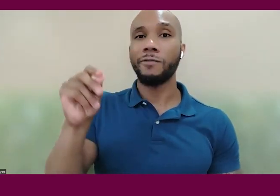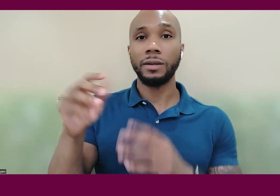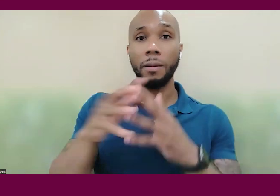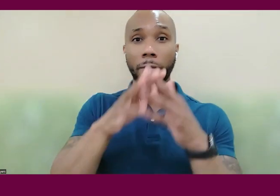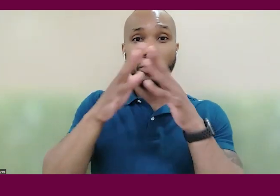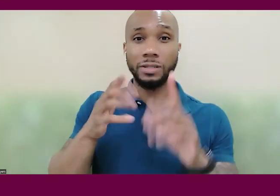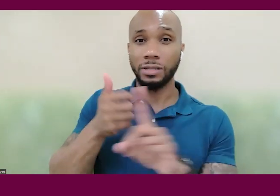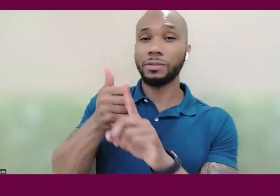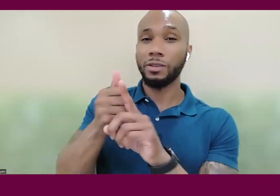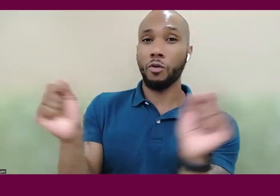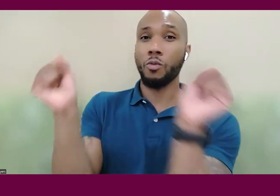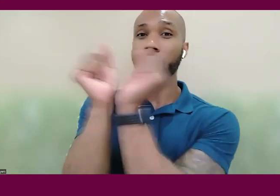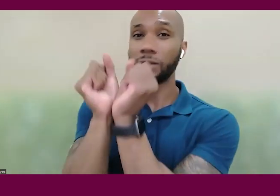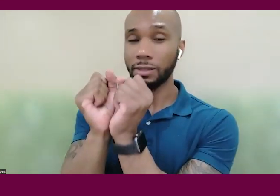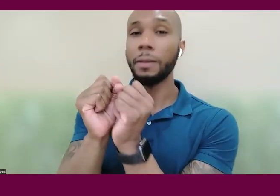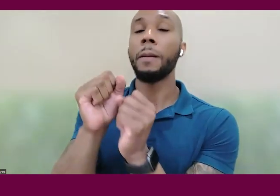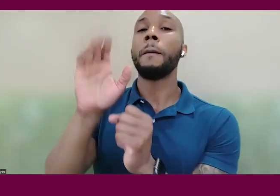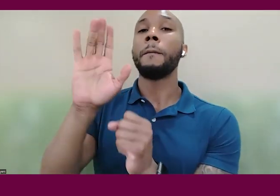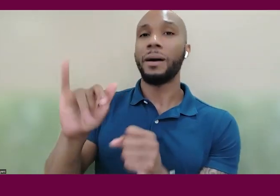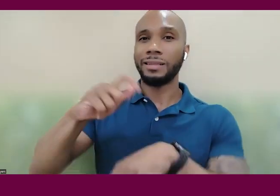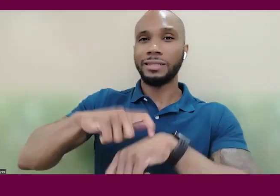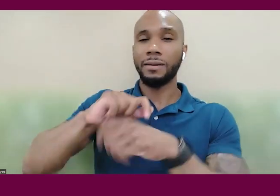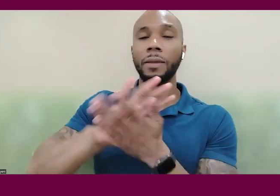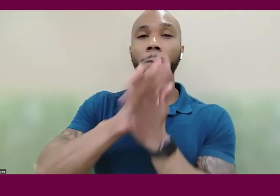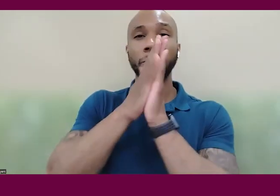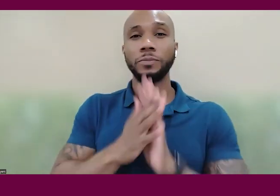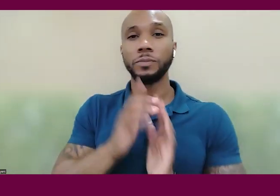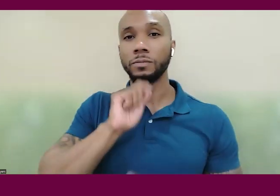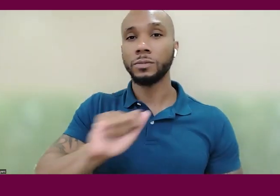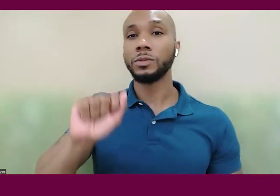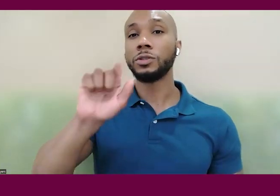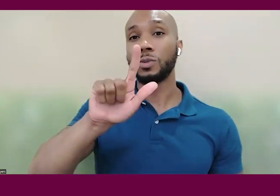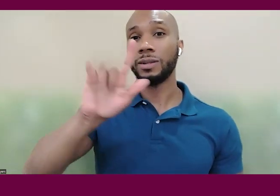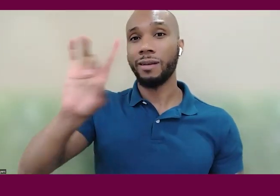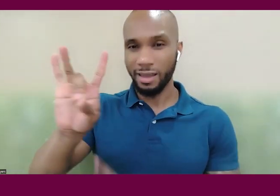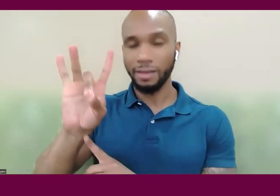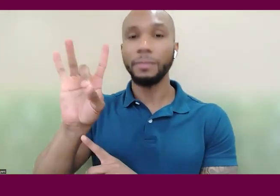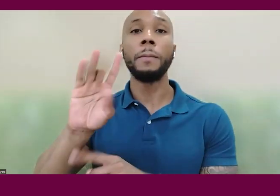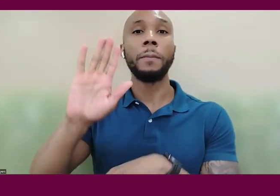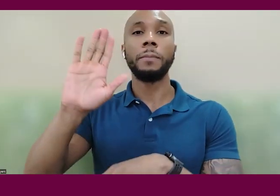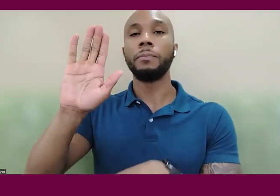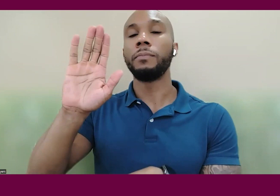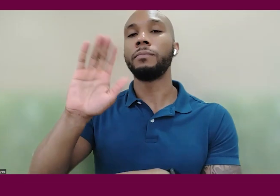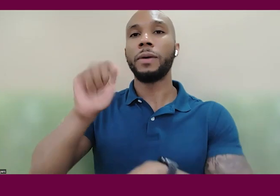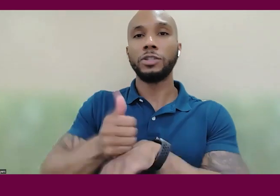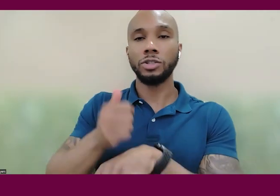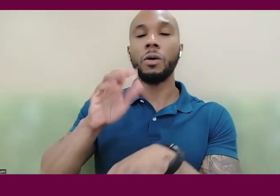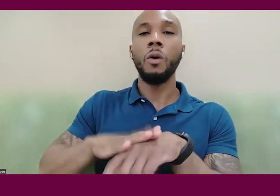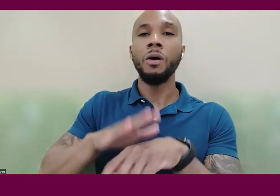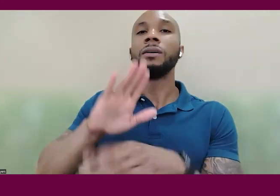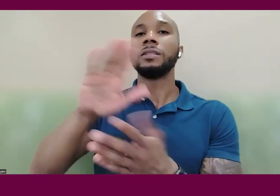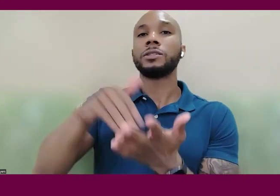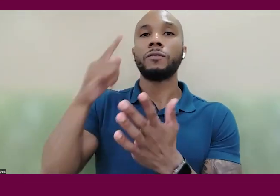have been arrested by the time that they turn 28. This is all according for The Center for American Progress.